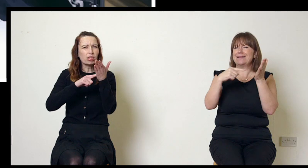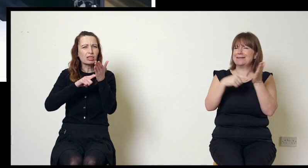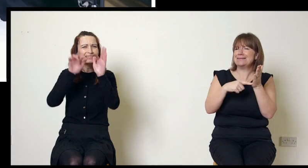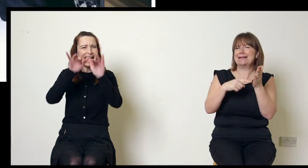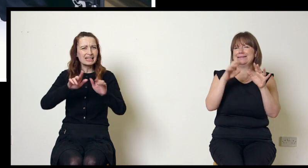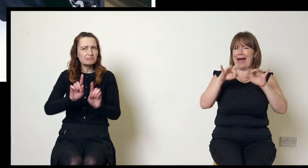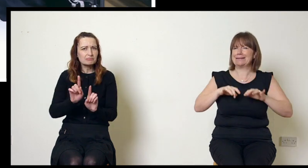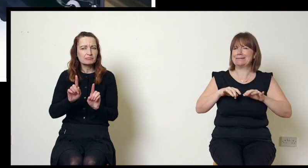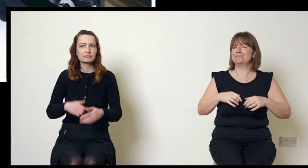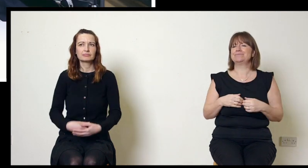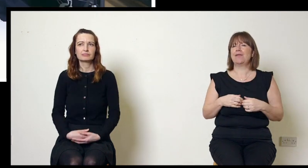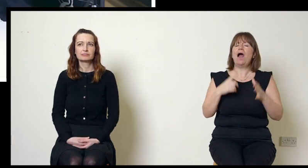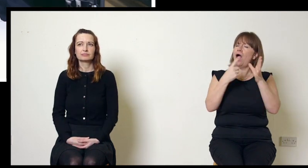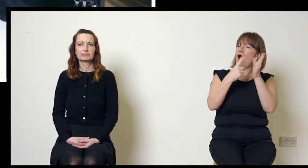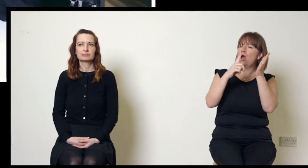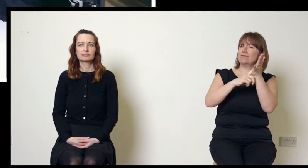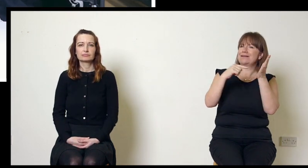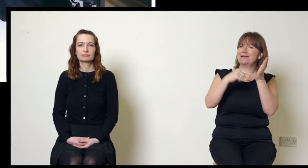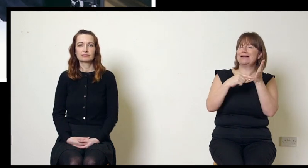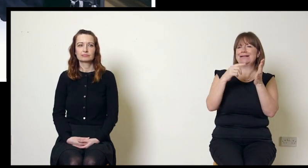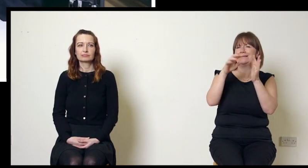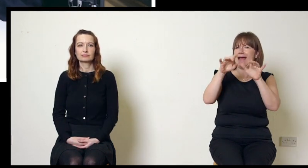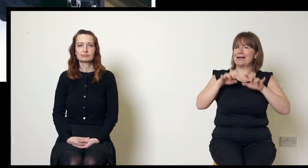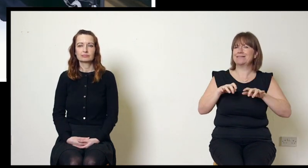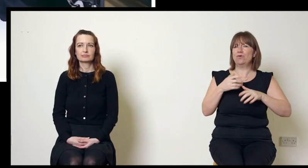Alt text is a written description of a photo